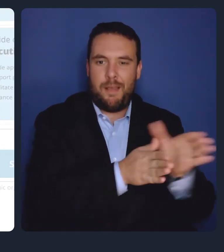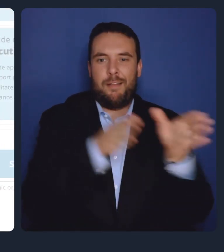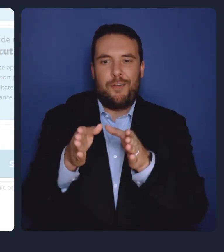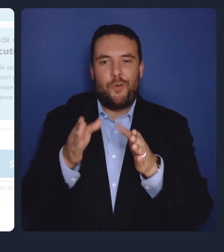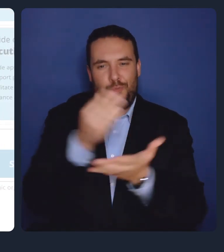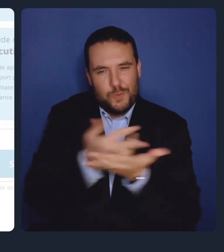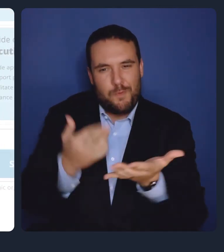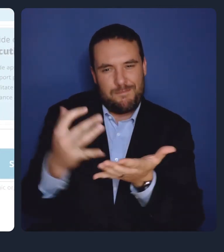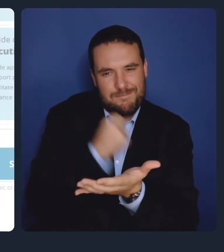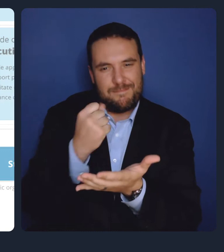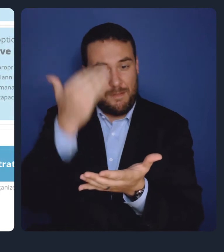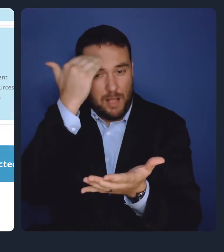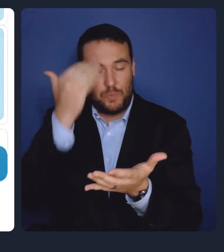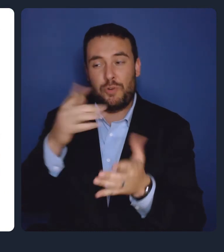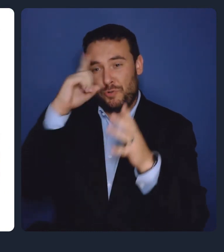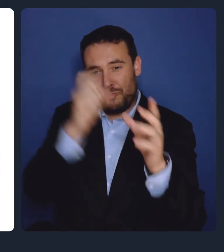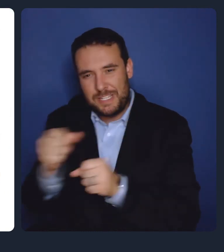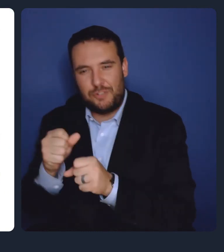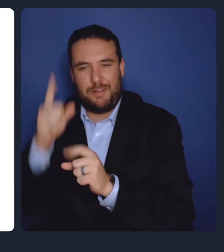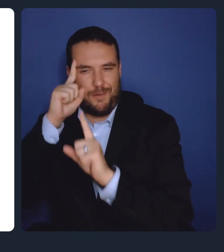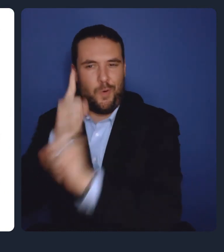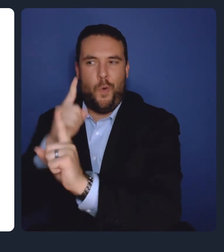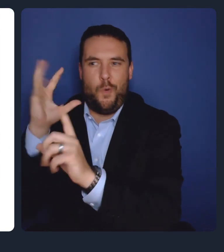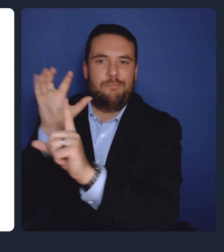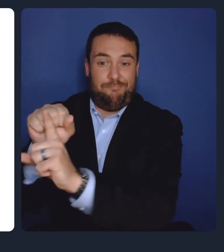resourceful and knowledgeable and strategic and goal-directed.